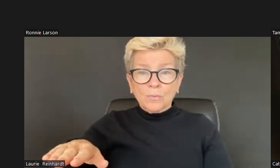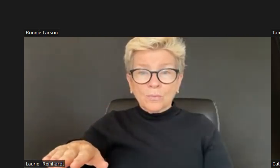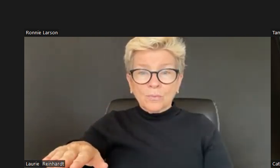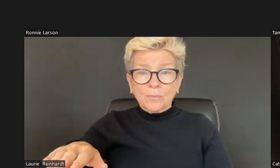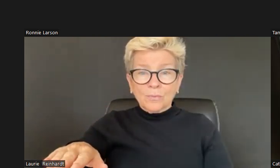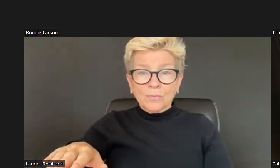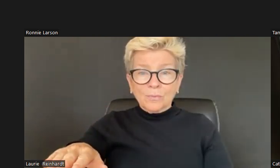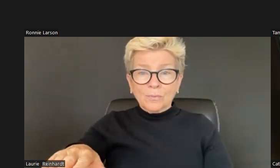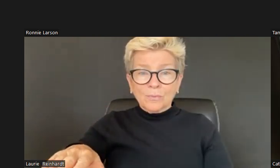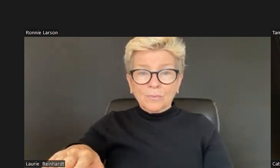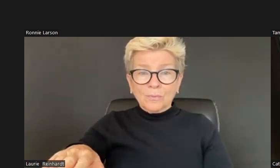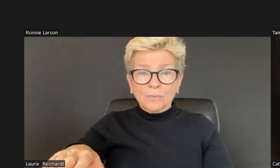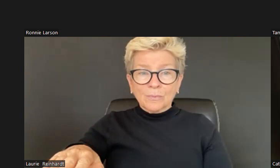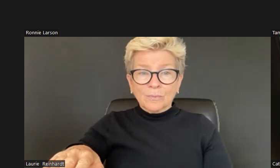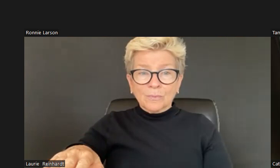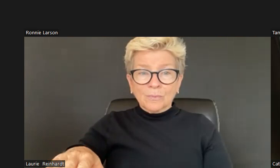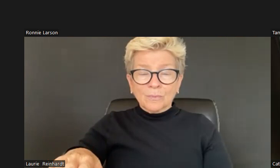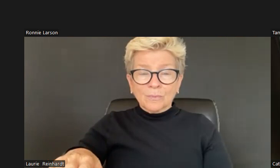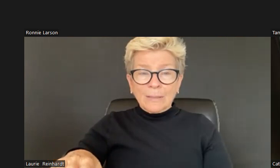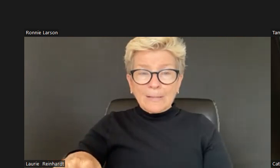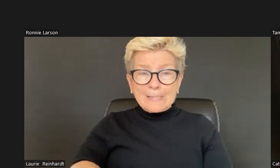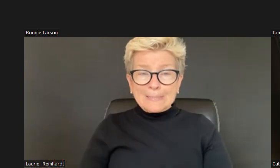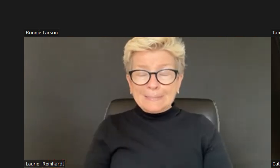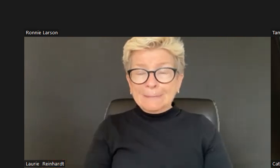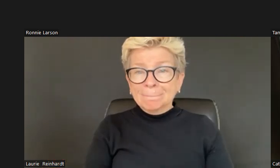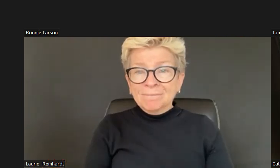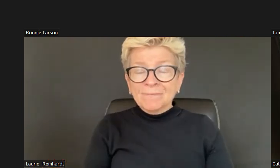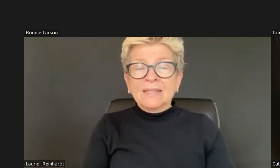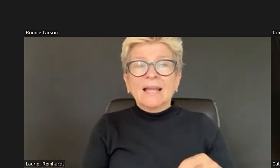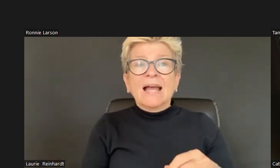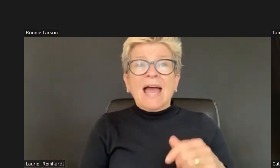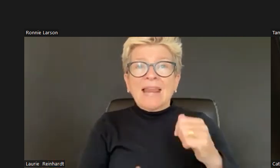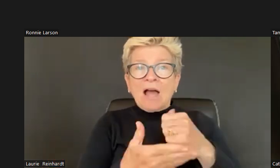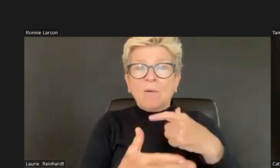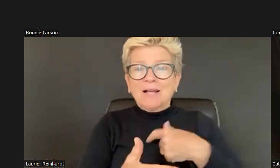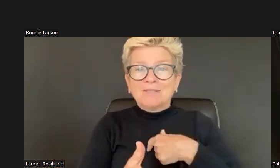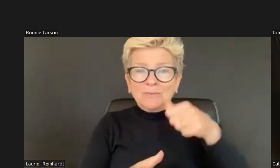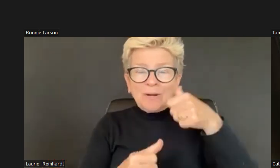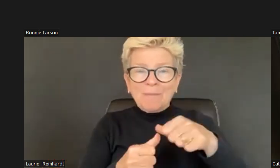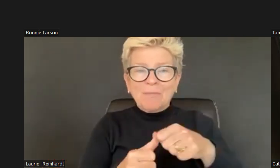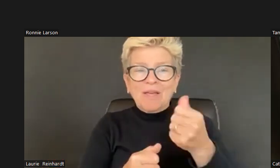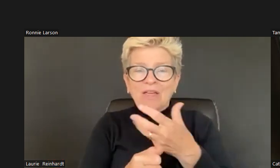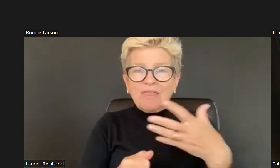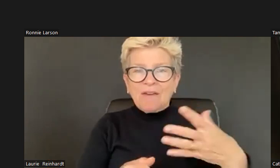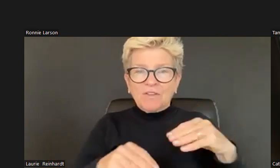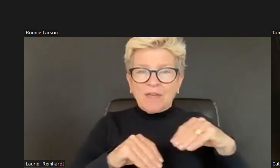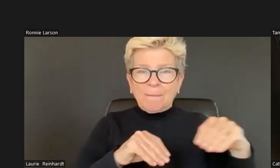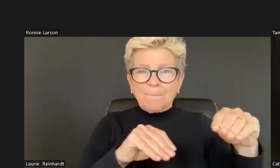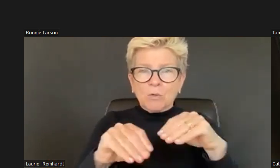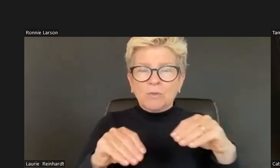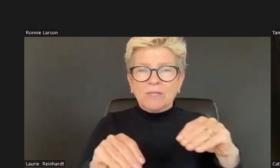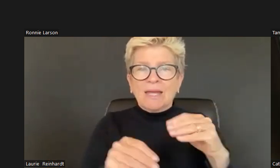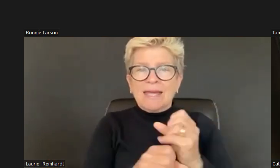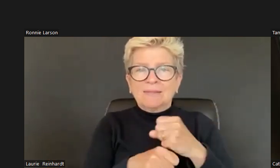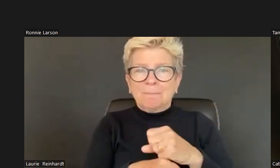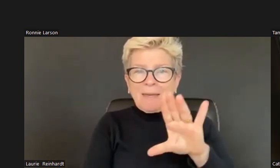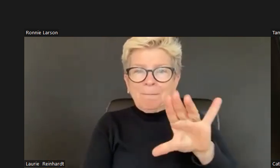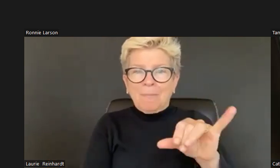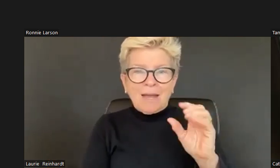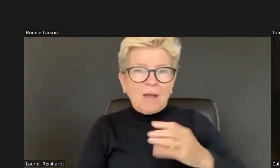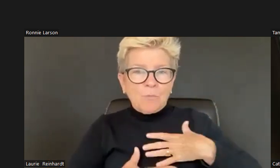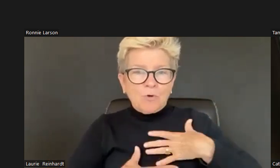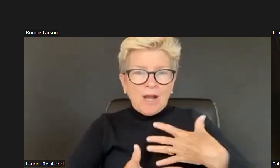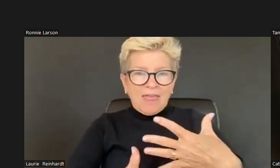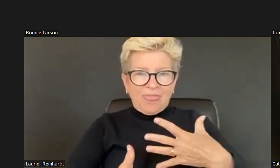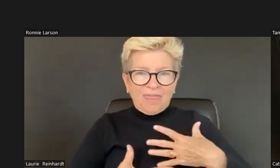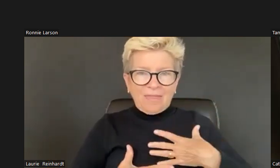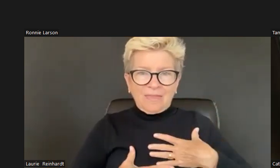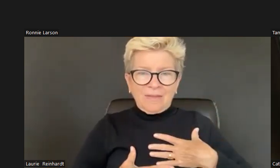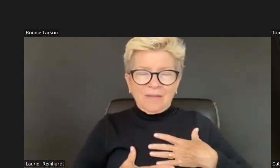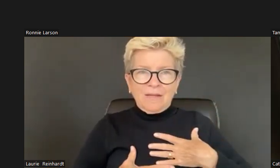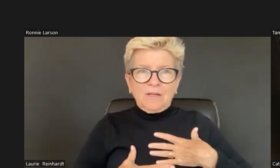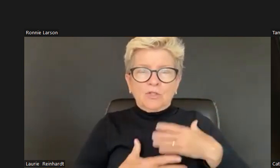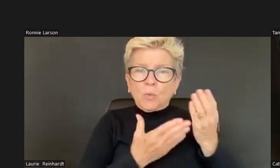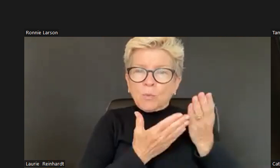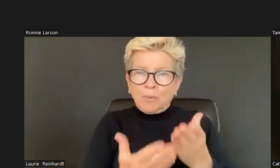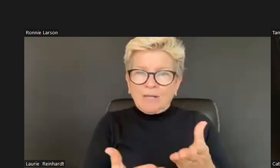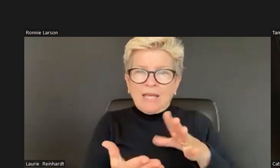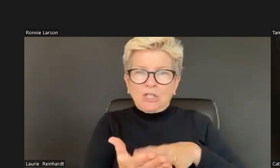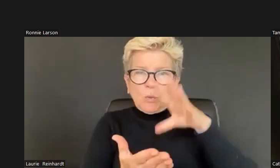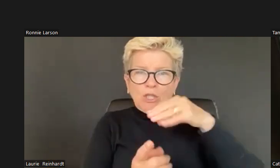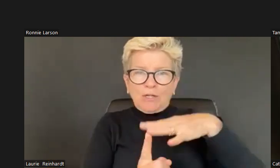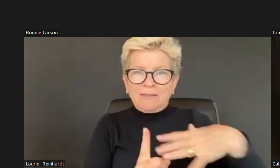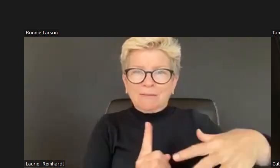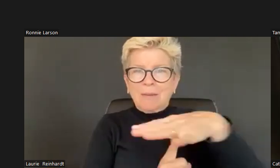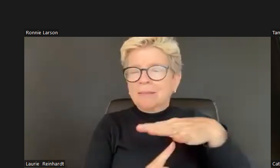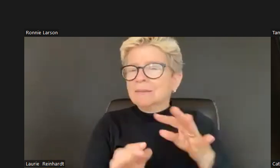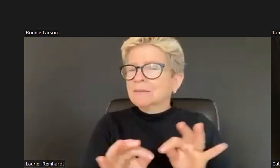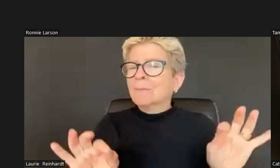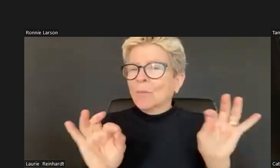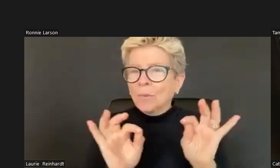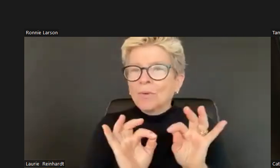I put that.